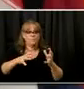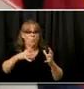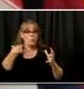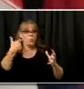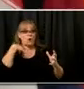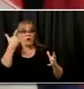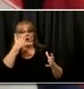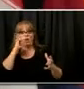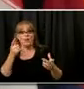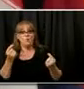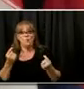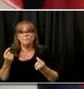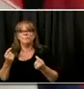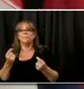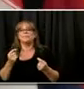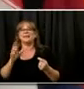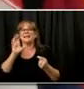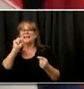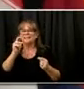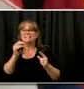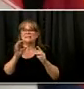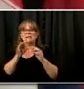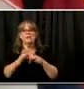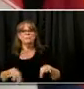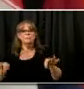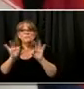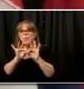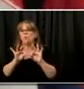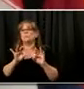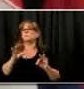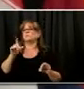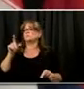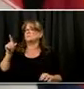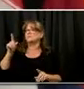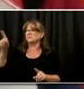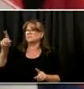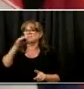we make sure to tell our staff and our families that they will not get health advice from me